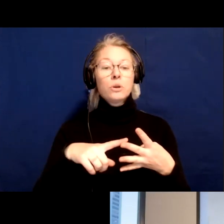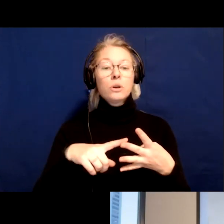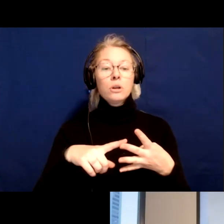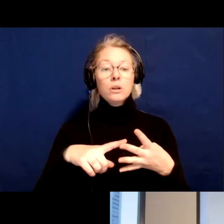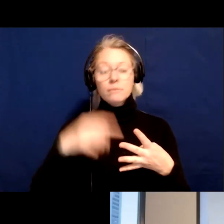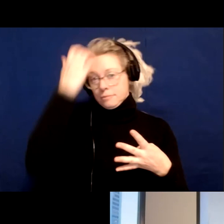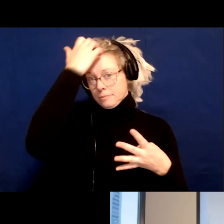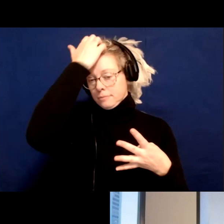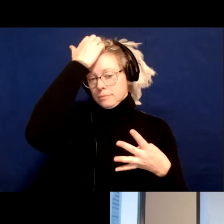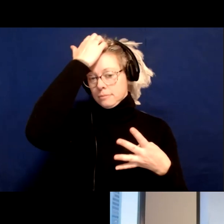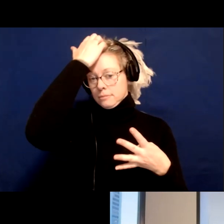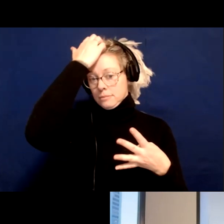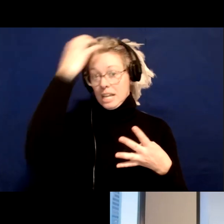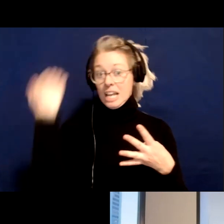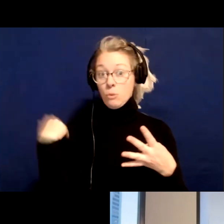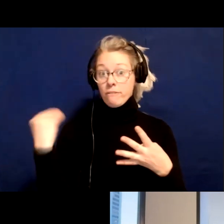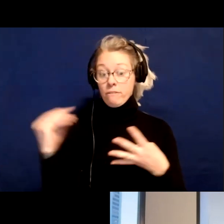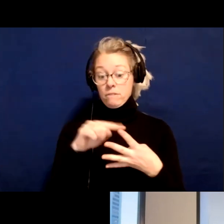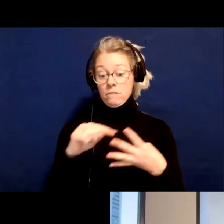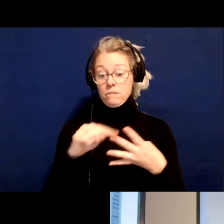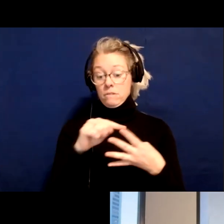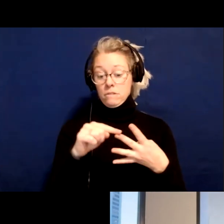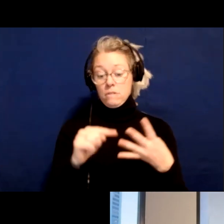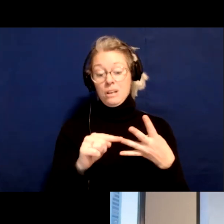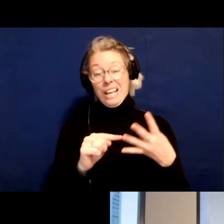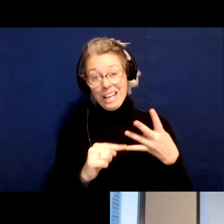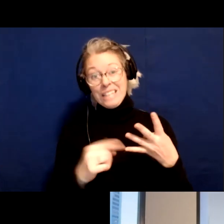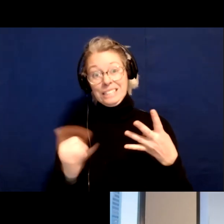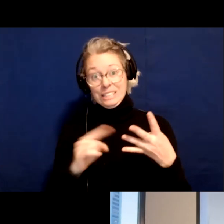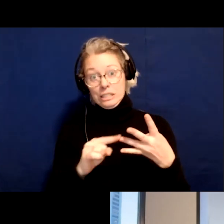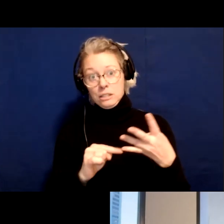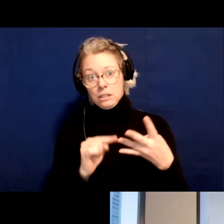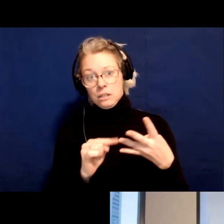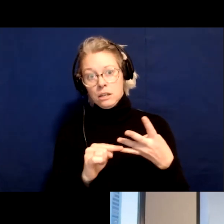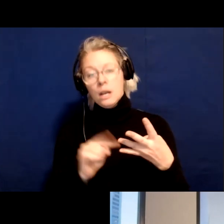we do ask that you complete work before receiving further funding from us, and that is just